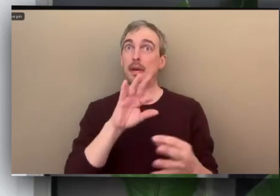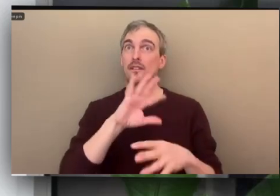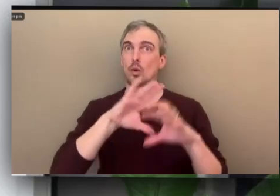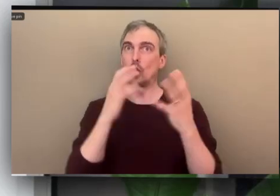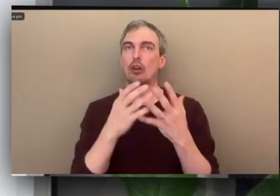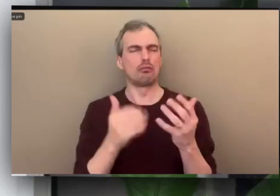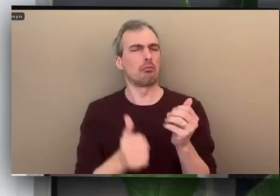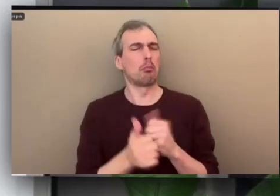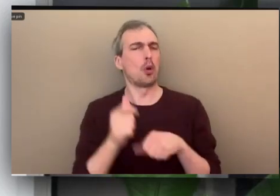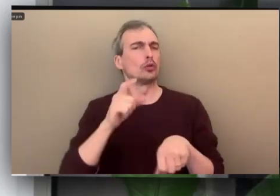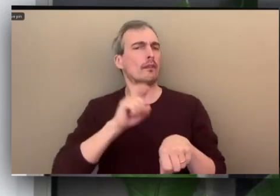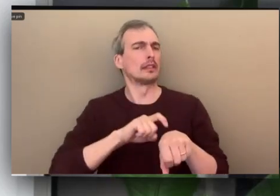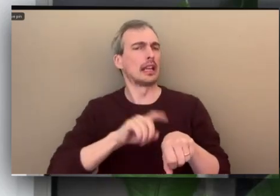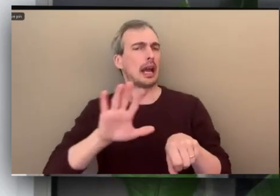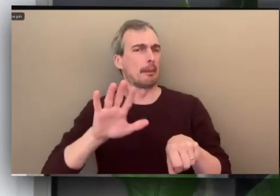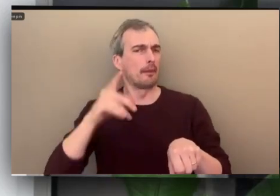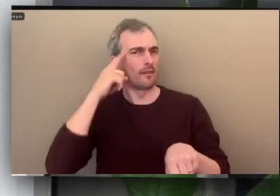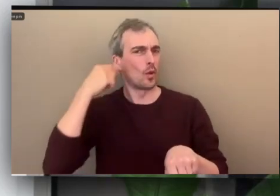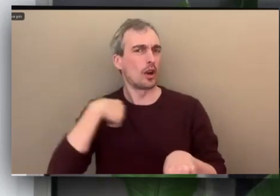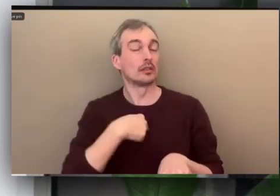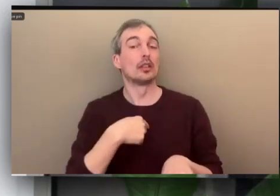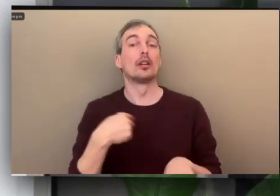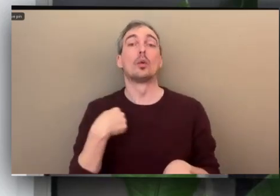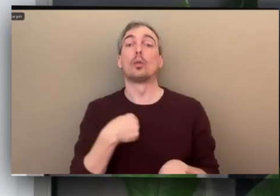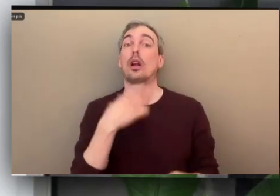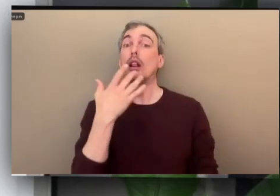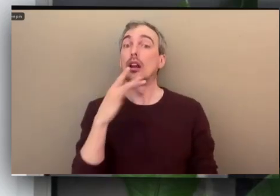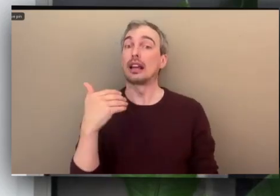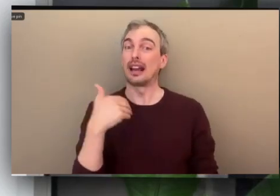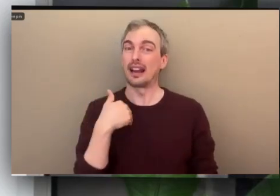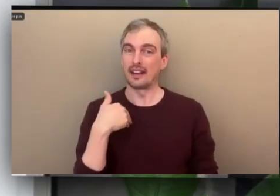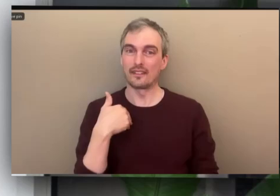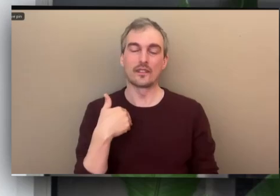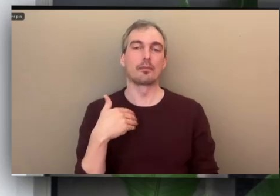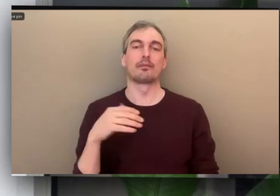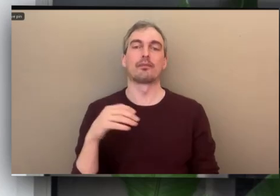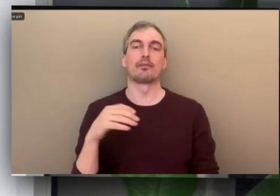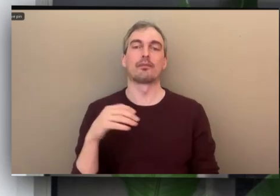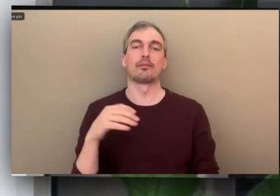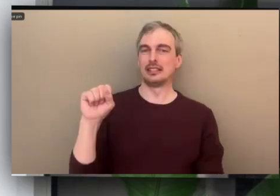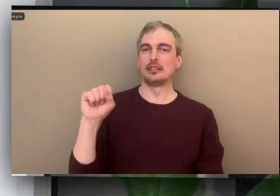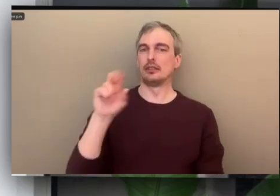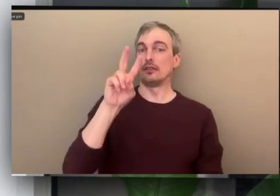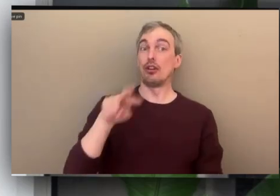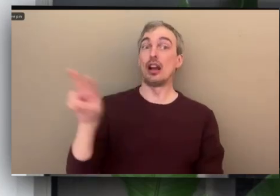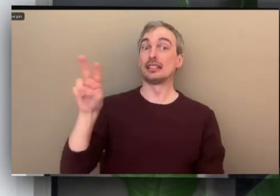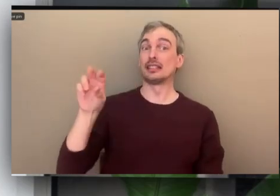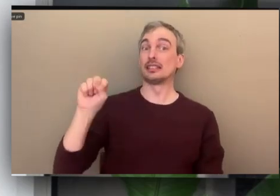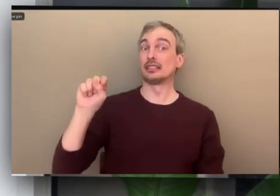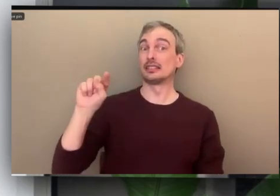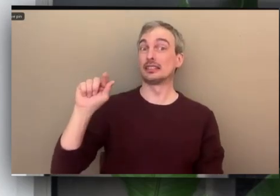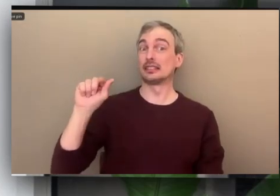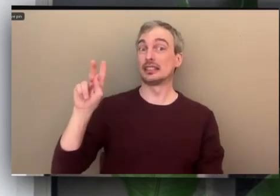we call the Verizon stakeholder forum. So when new projects or initiatives are being presented,